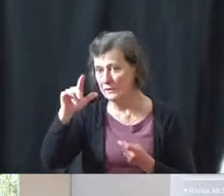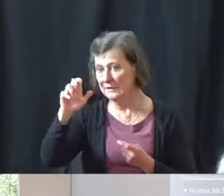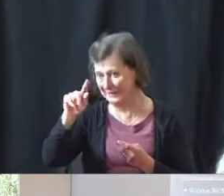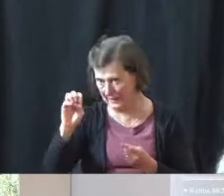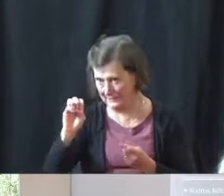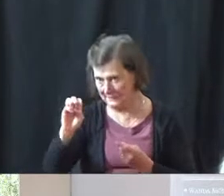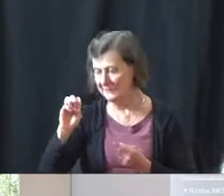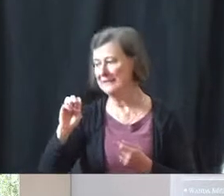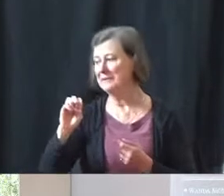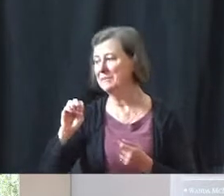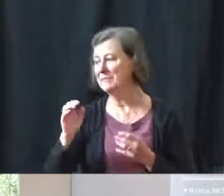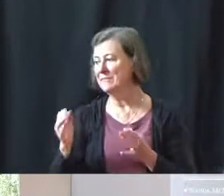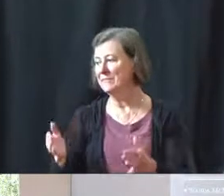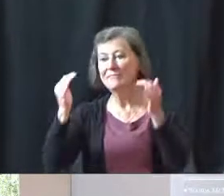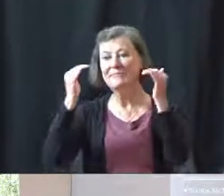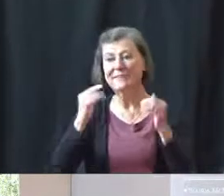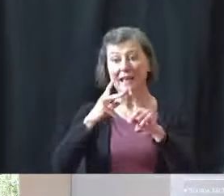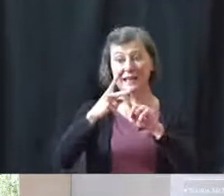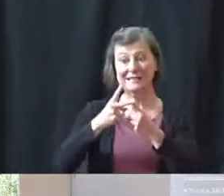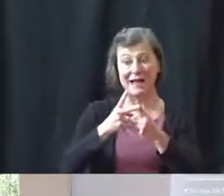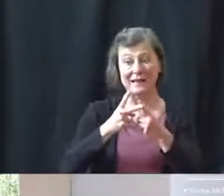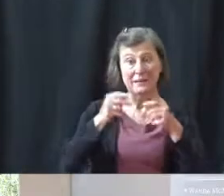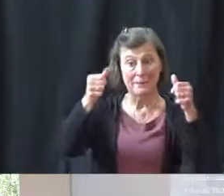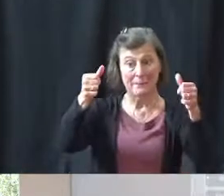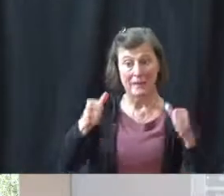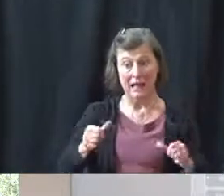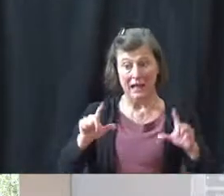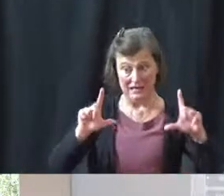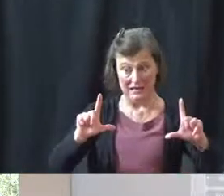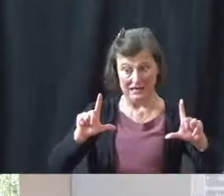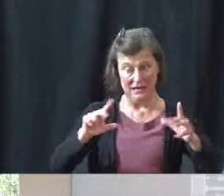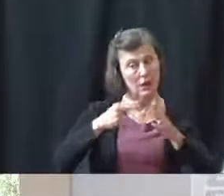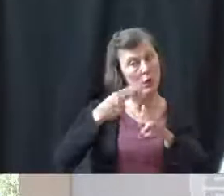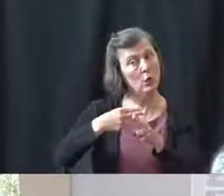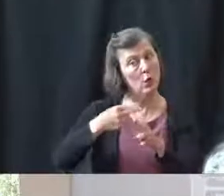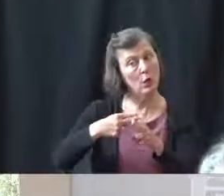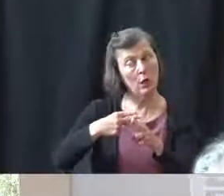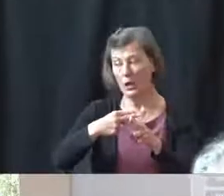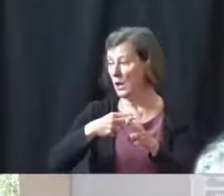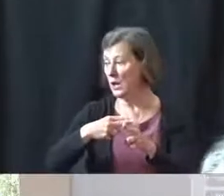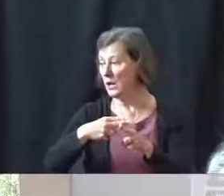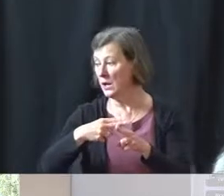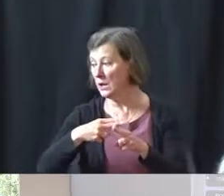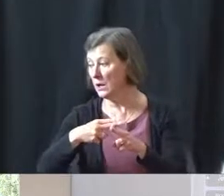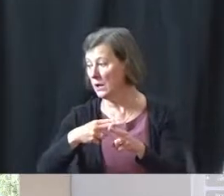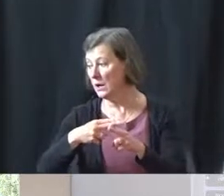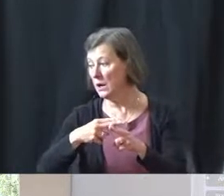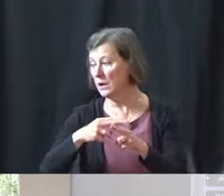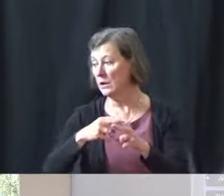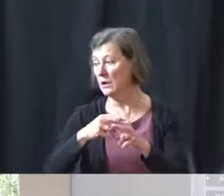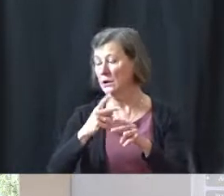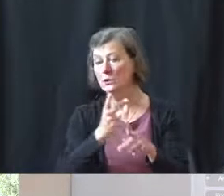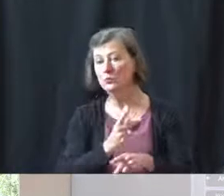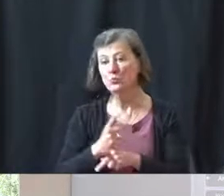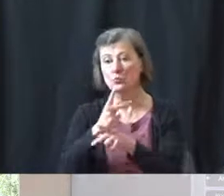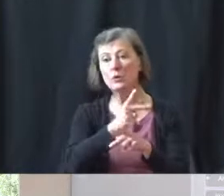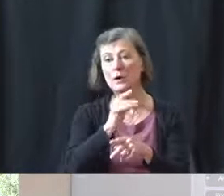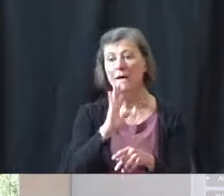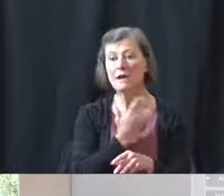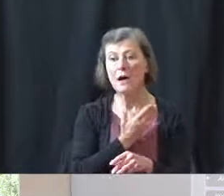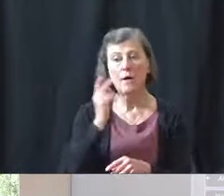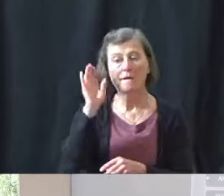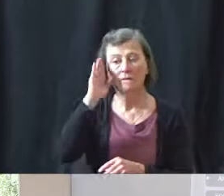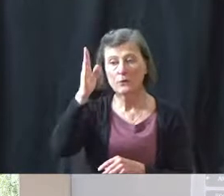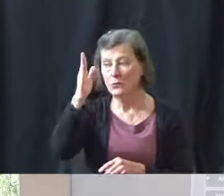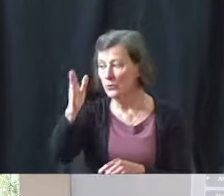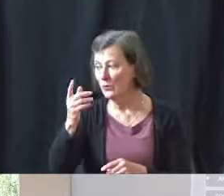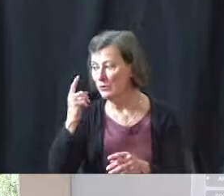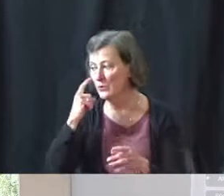The second plaque is titled, “Stewards of our Future” and it recognizes substantial